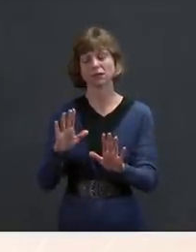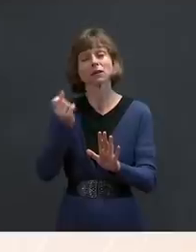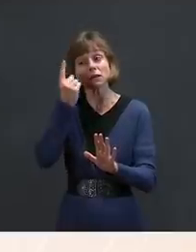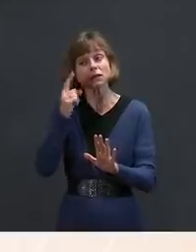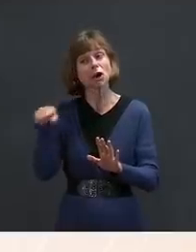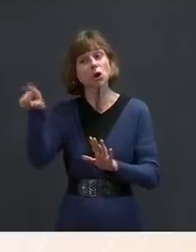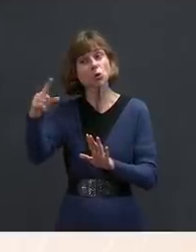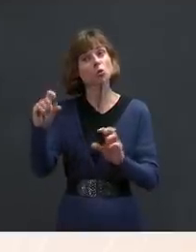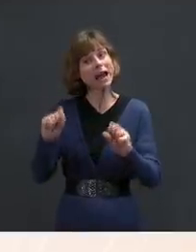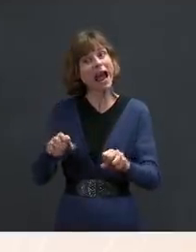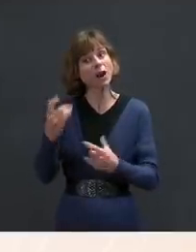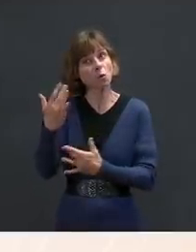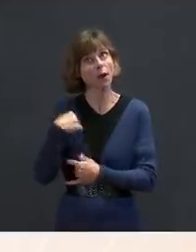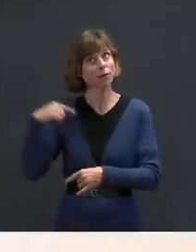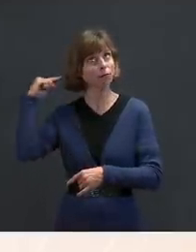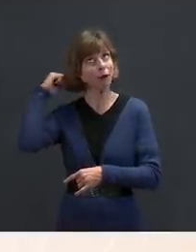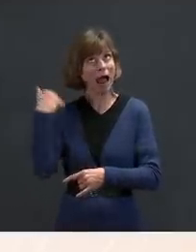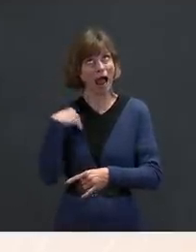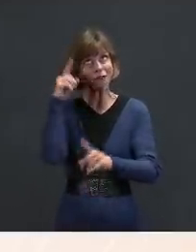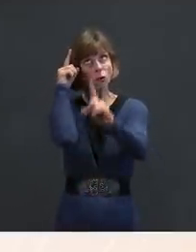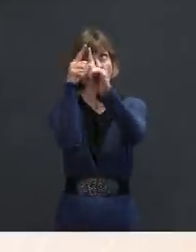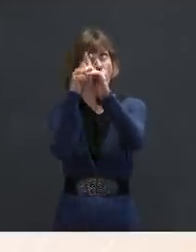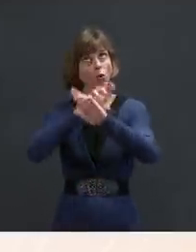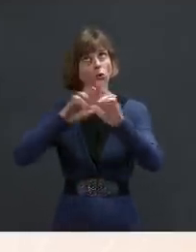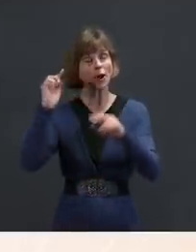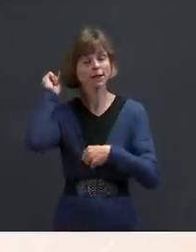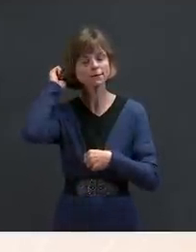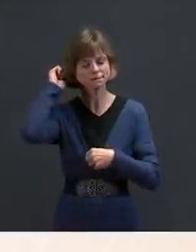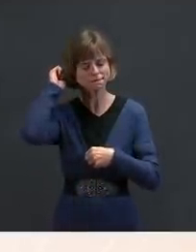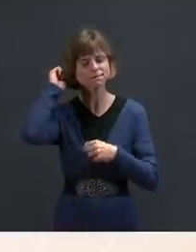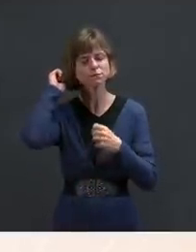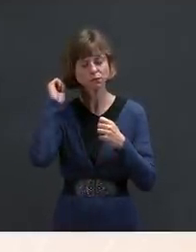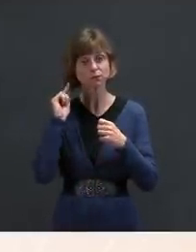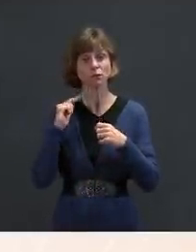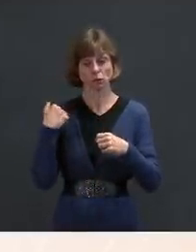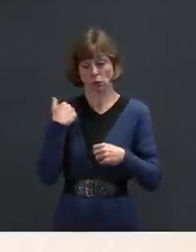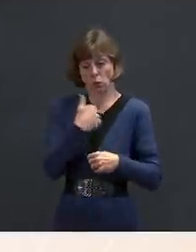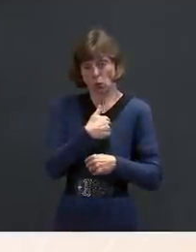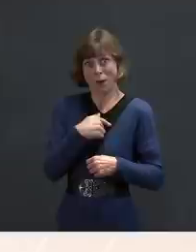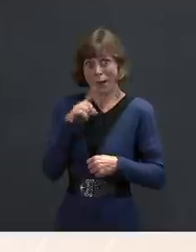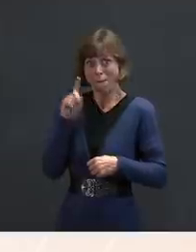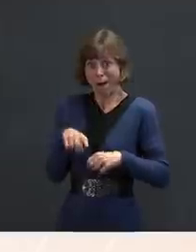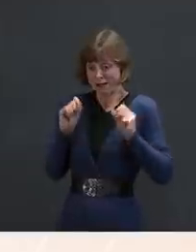and that is our ability to rebuild, as quickly as possible,